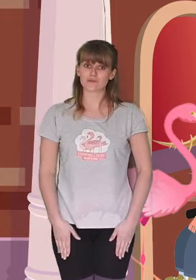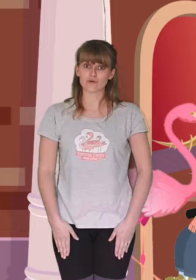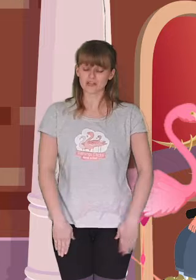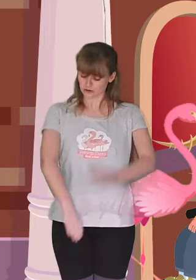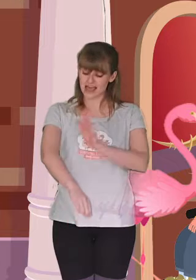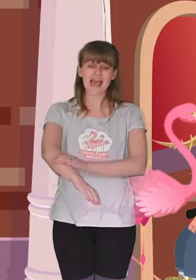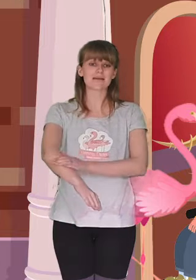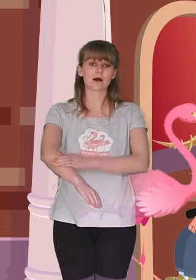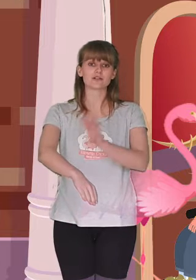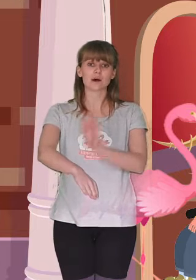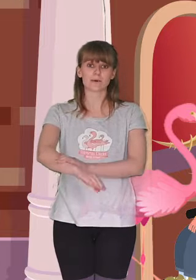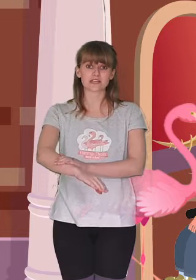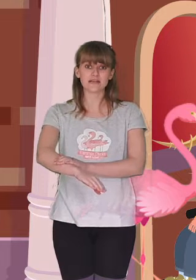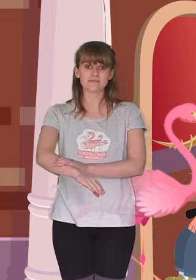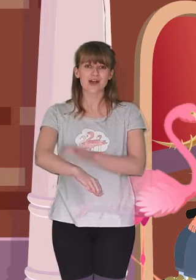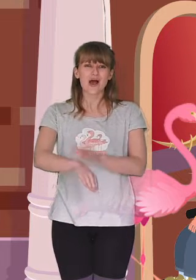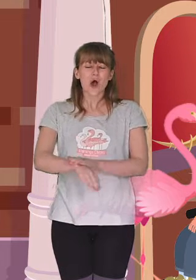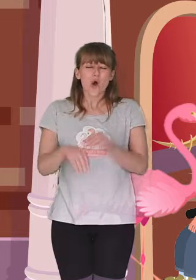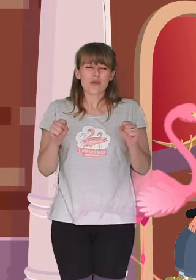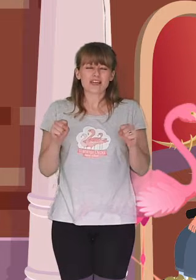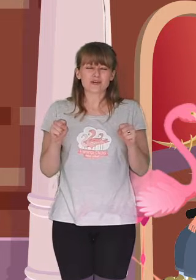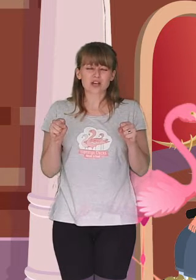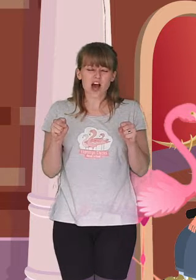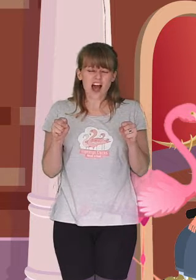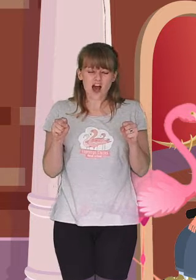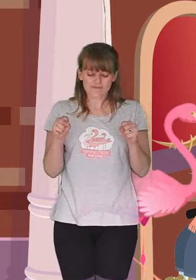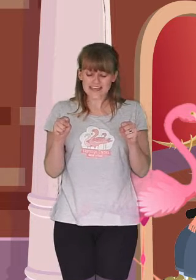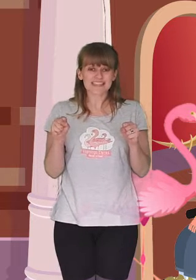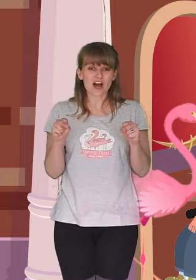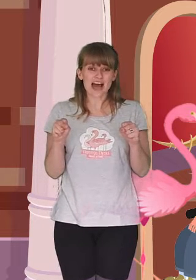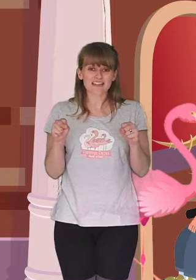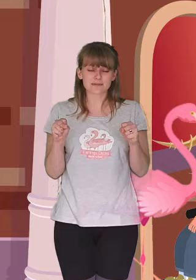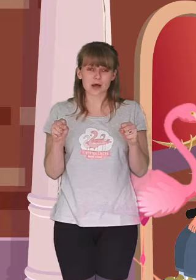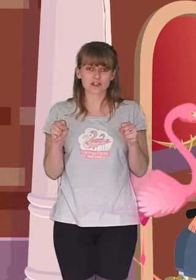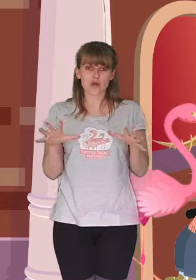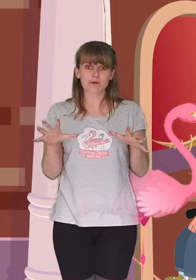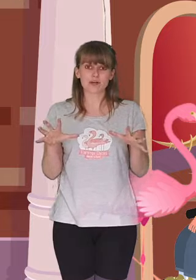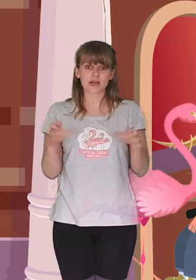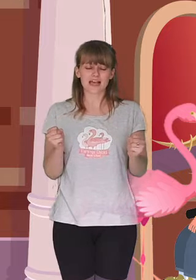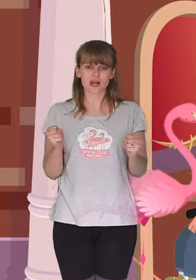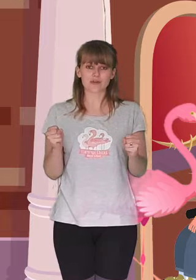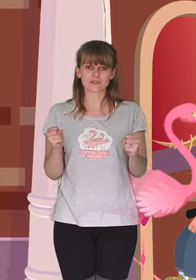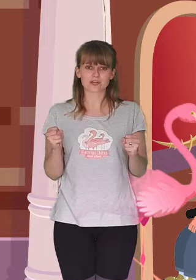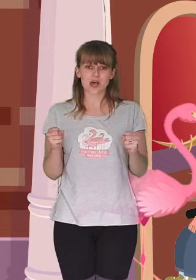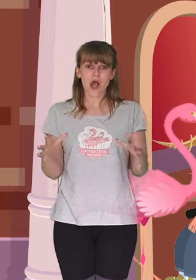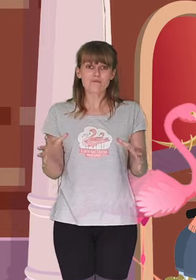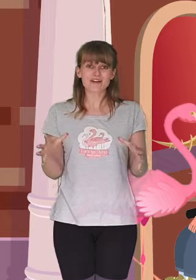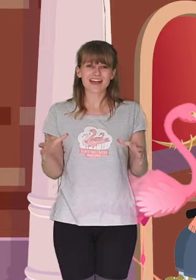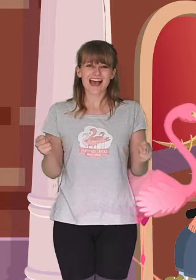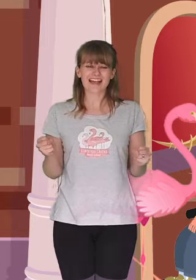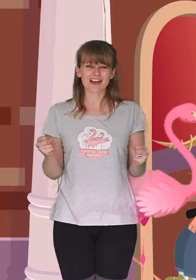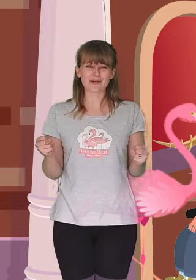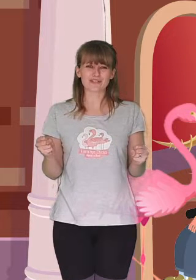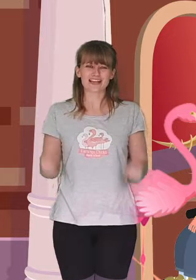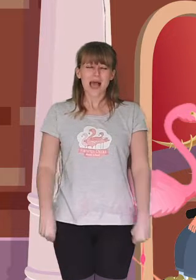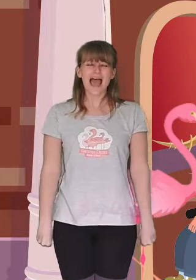for us on any part of our body. We can use our fingers and our hands to march, open and close, open and close, any